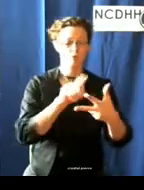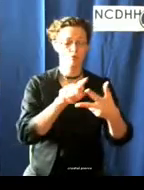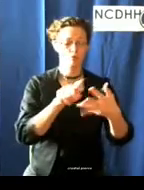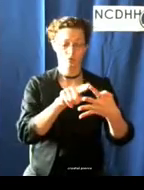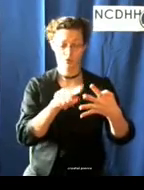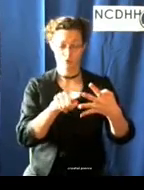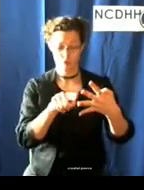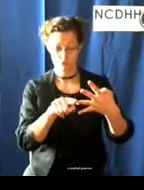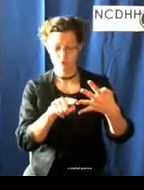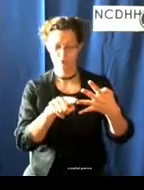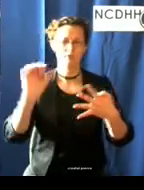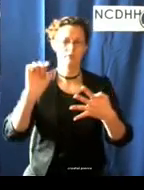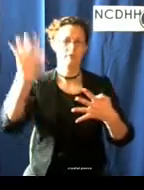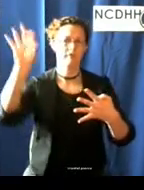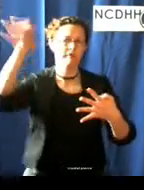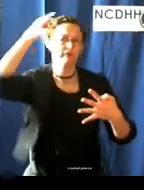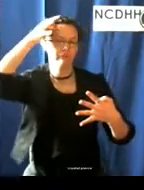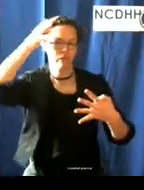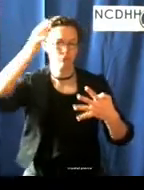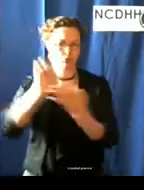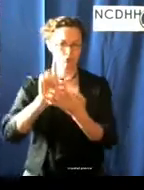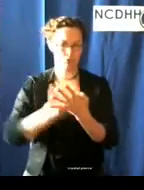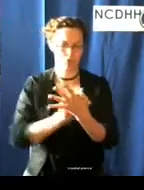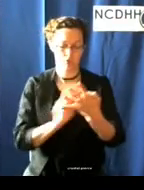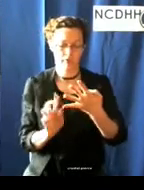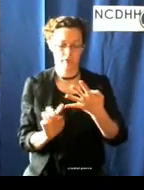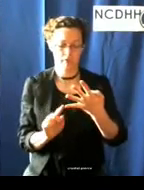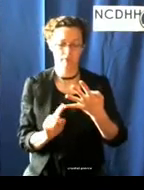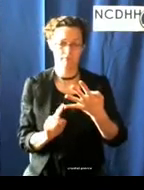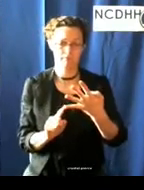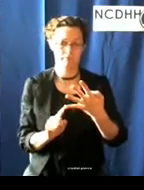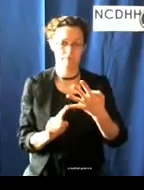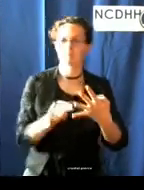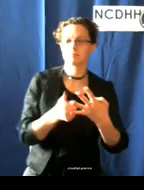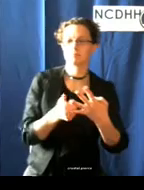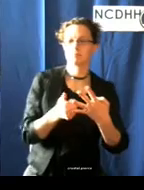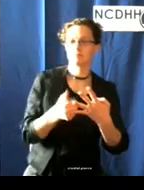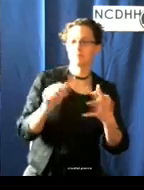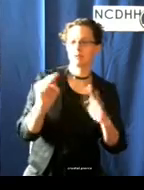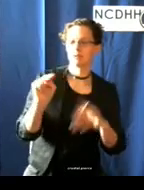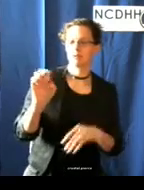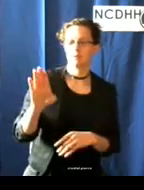THE FOURTH AREA THAT WE ADDRESS IS THE NEBRASKA REVISED STATUTE